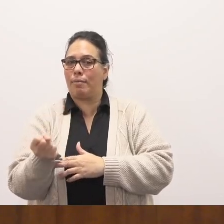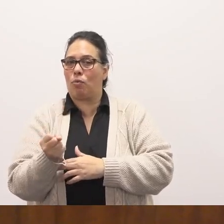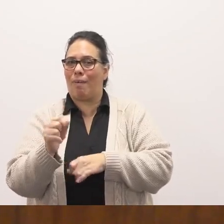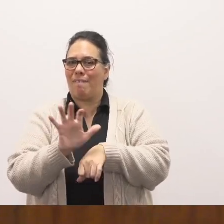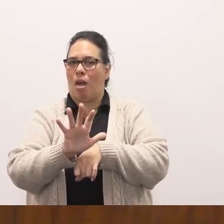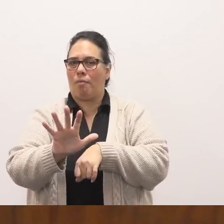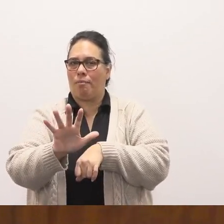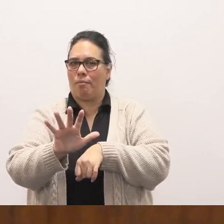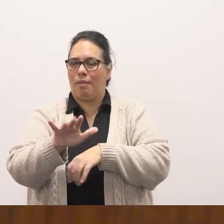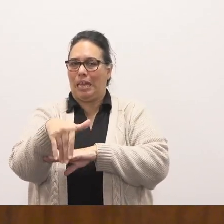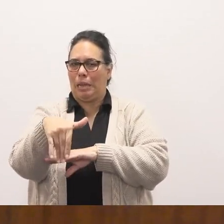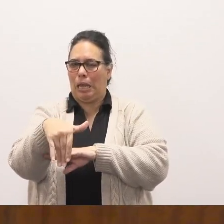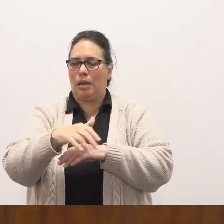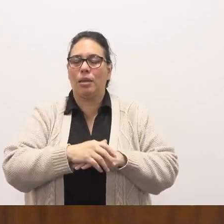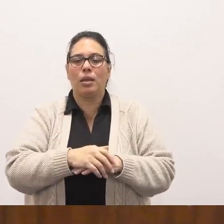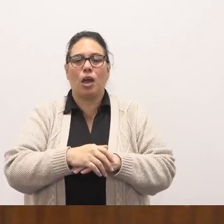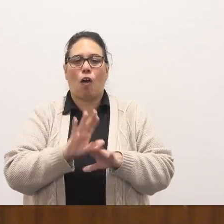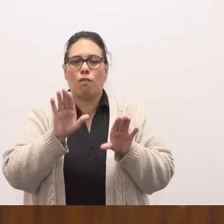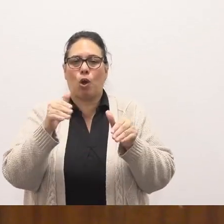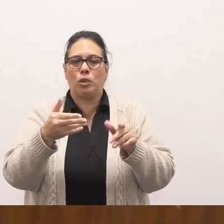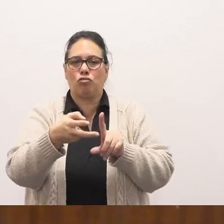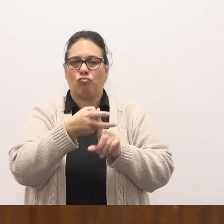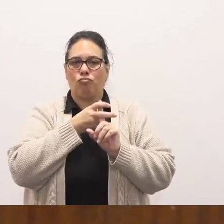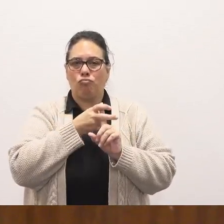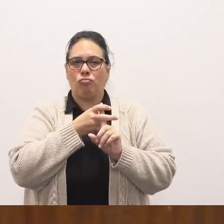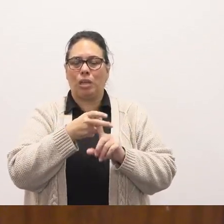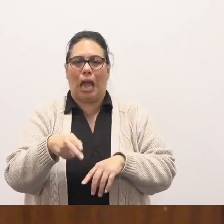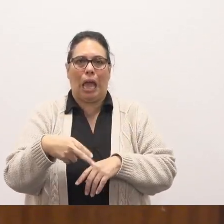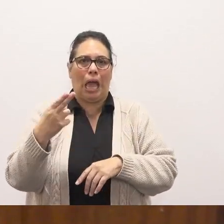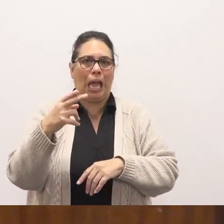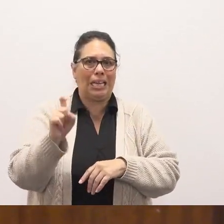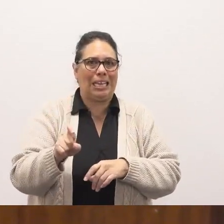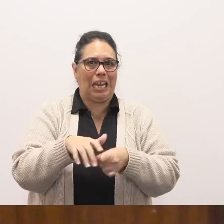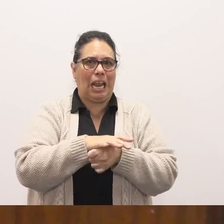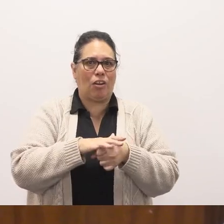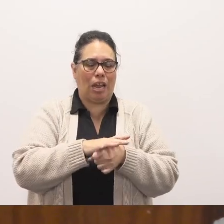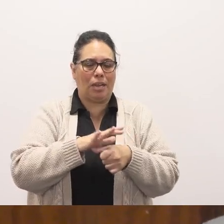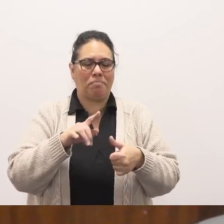And we'll focus on the recruitment for our high need areas, like special education,